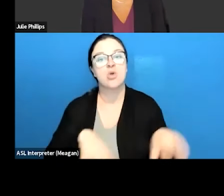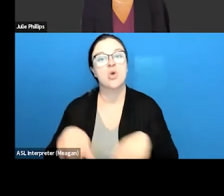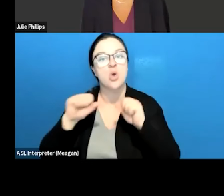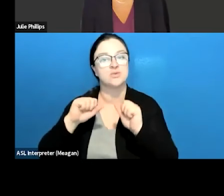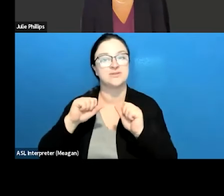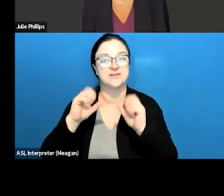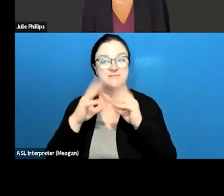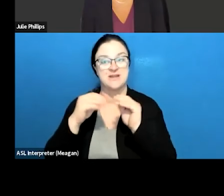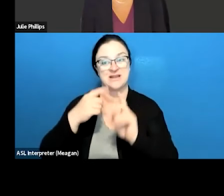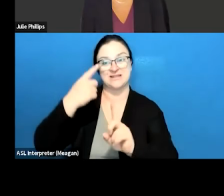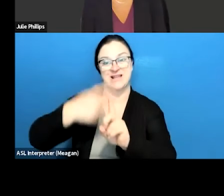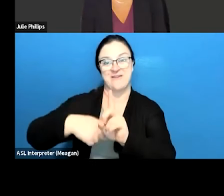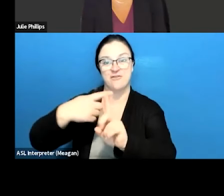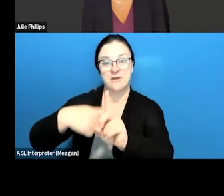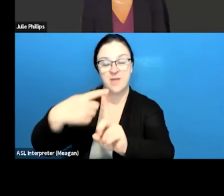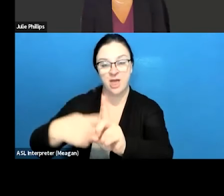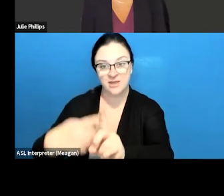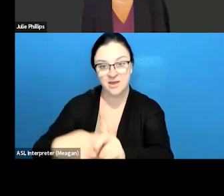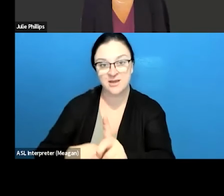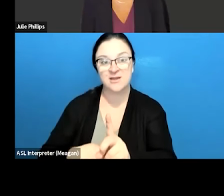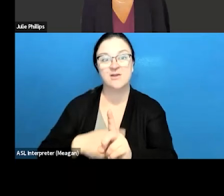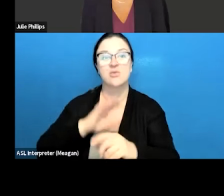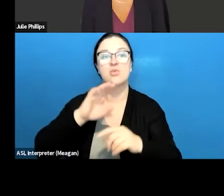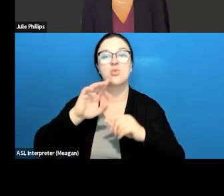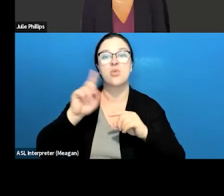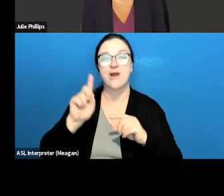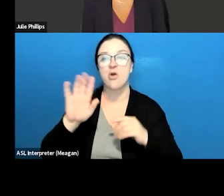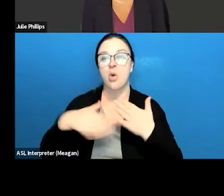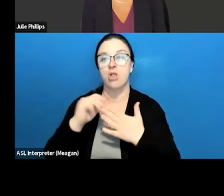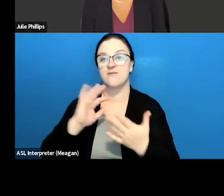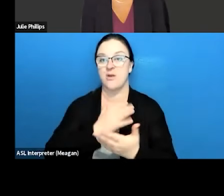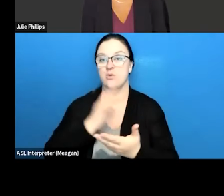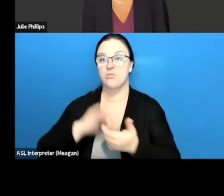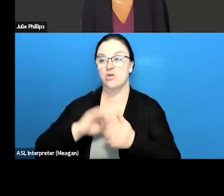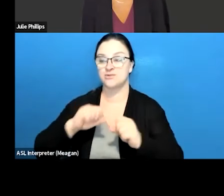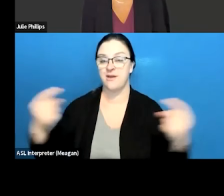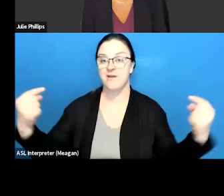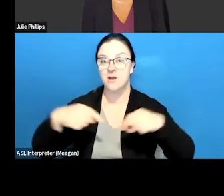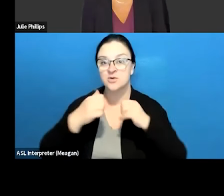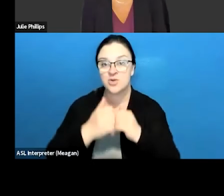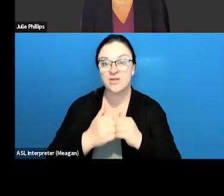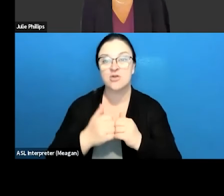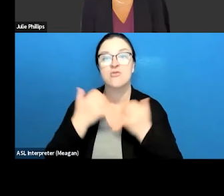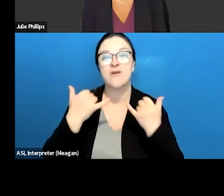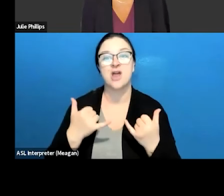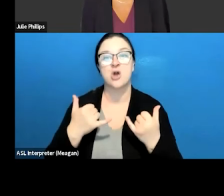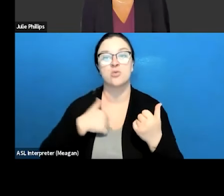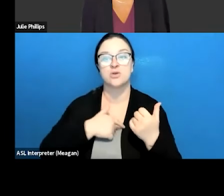bringing our partners together. Right now it's really just hearing about different models,